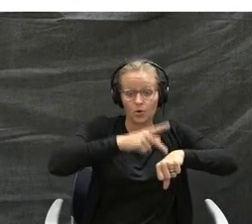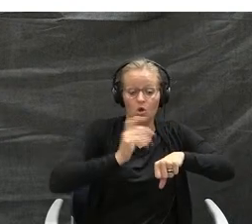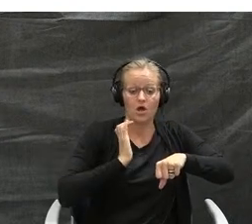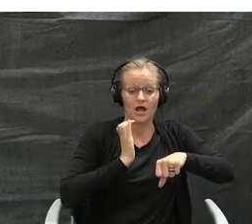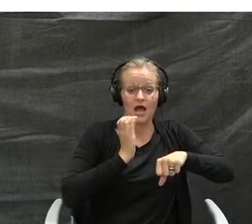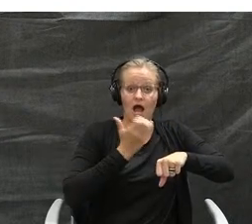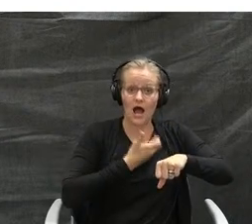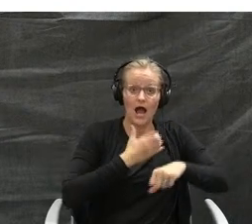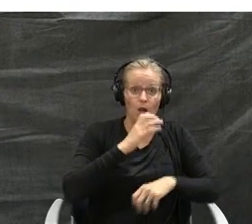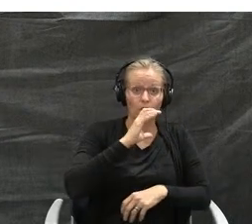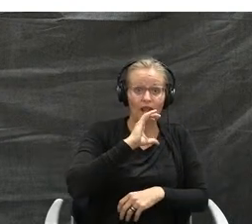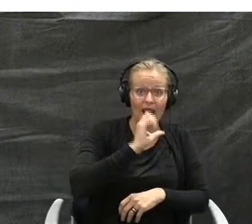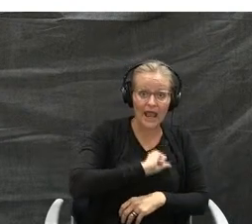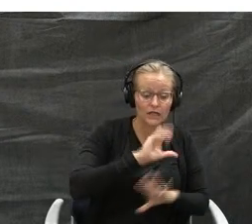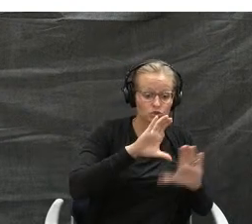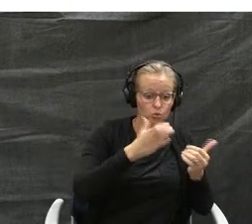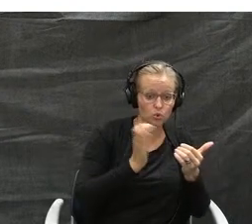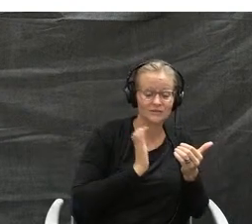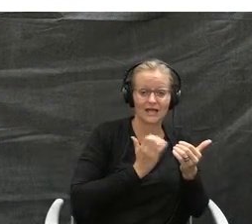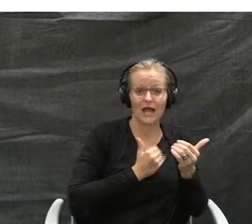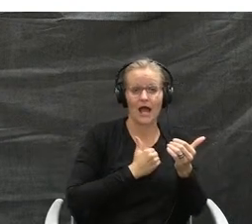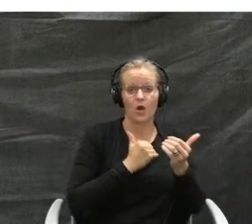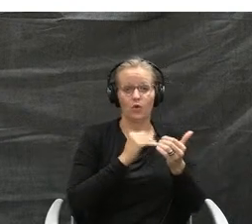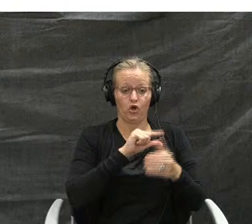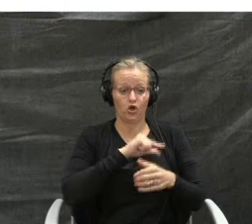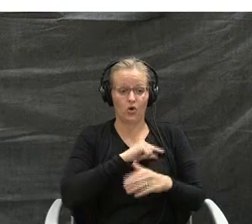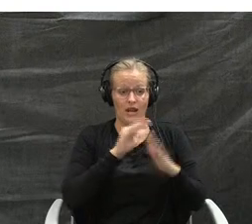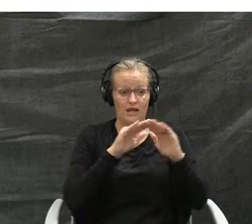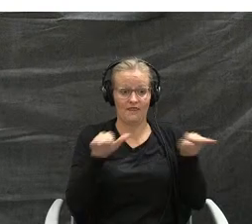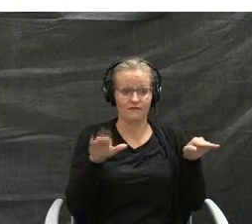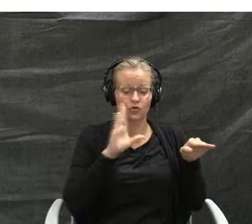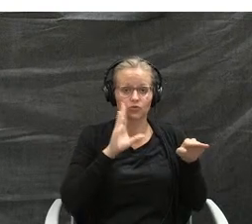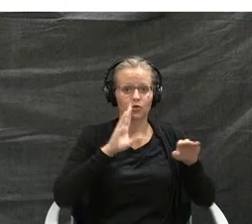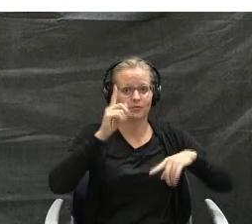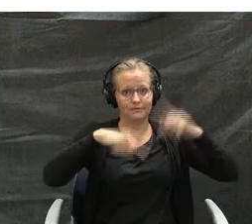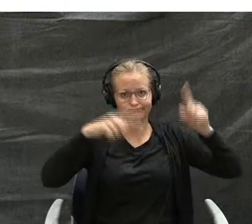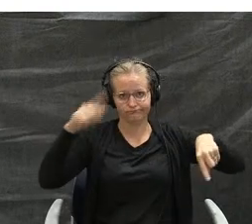and we want that to be addressed at the appropriate level at the building.